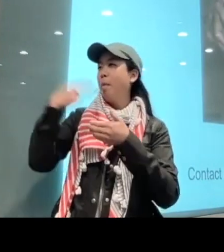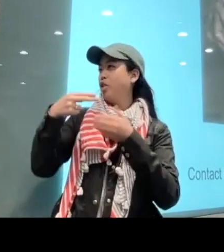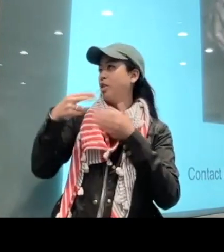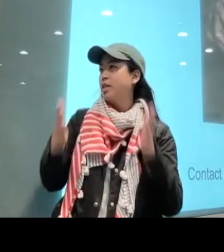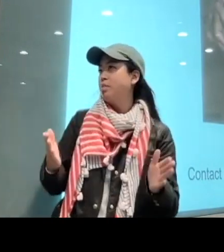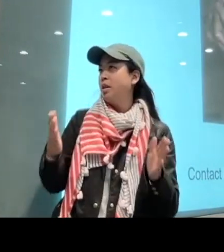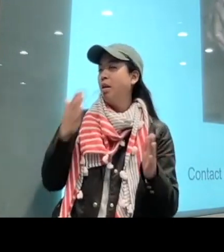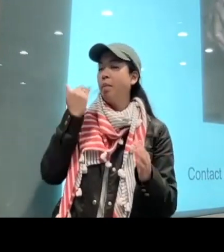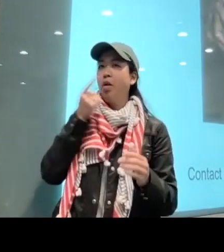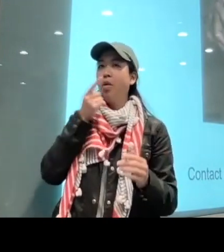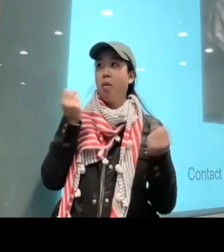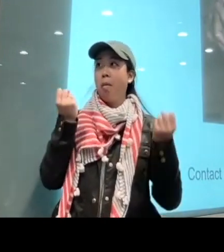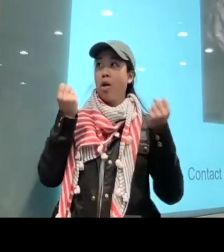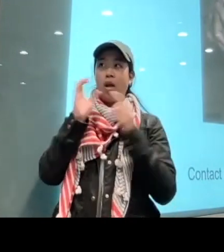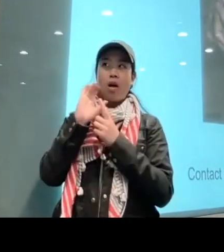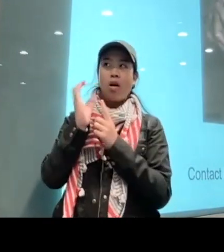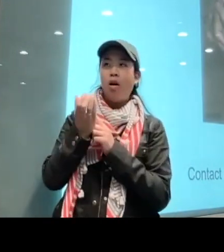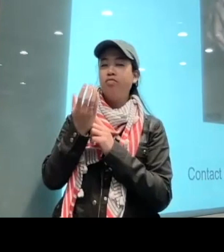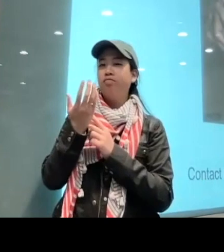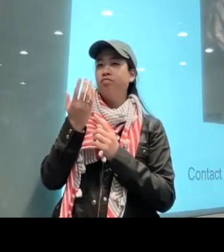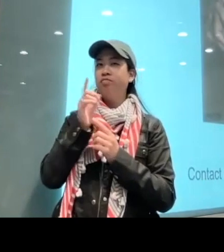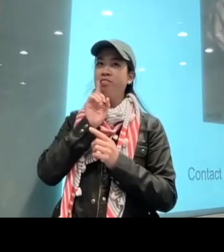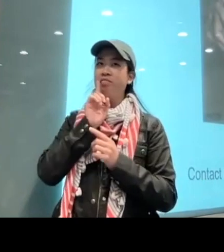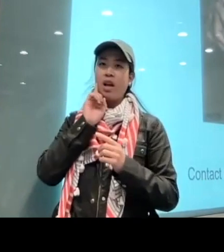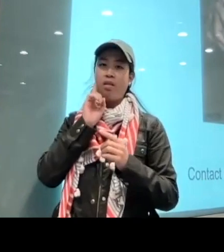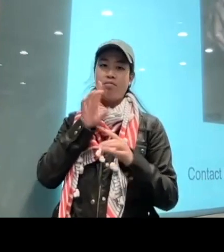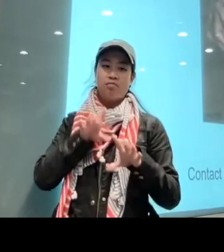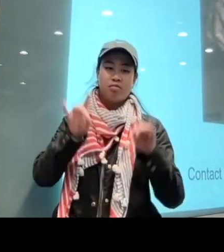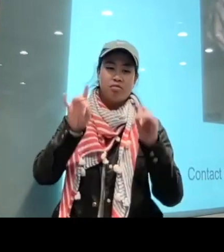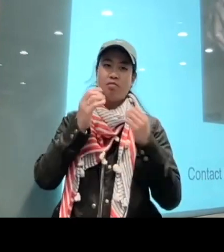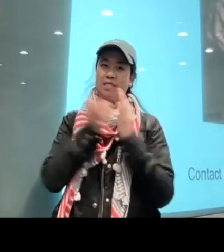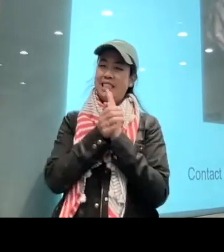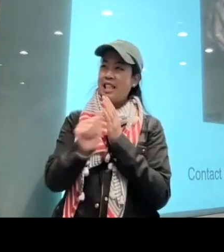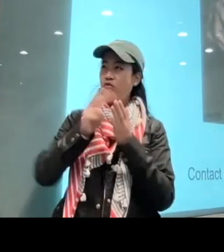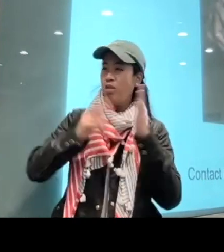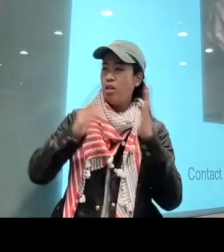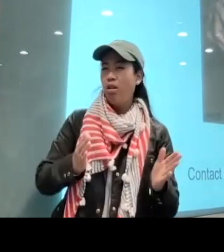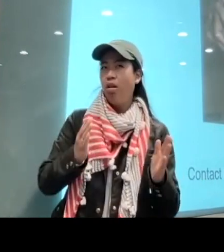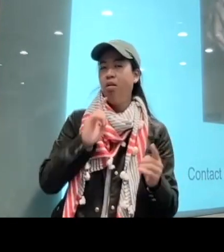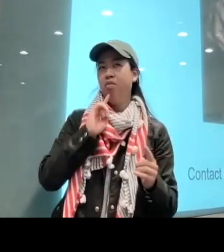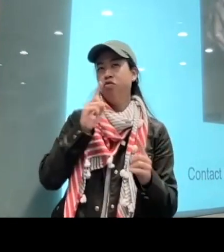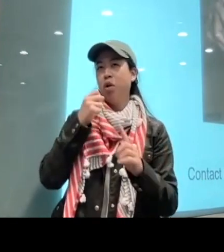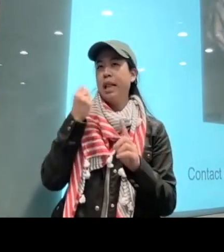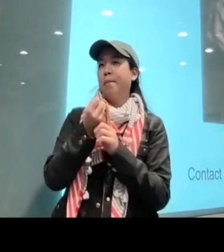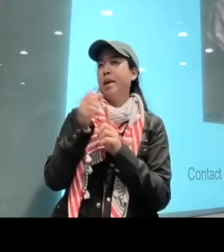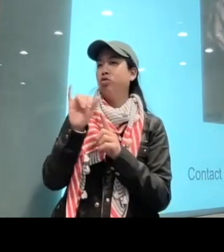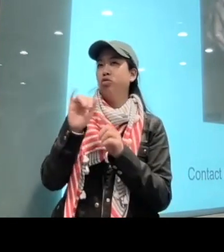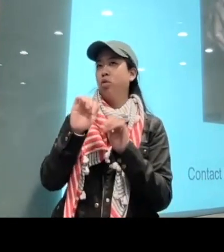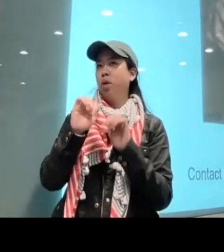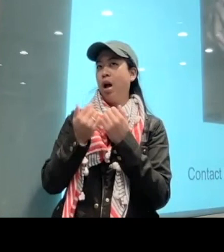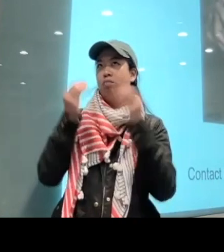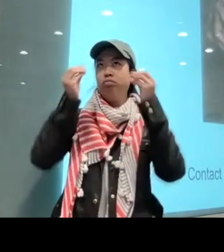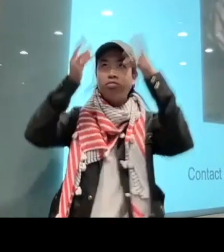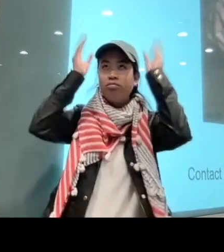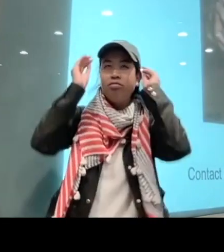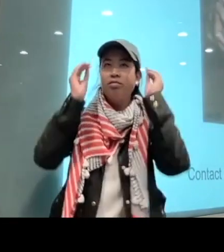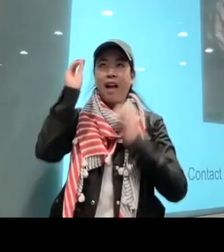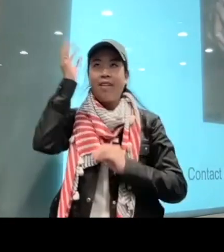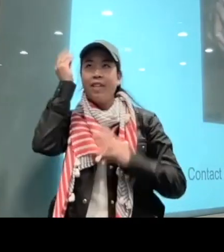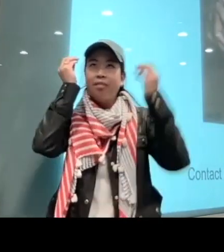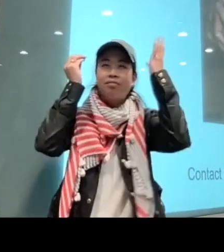i'm also wondering about the activation that you would see. So I know you had a small, and would you share information about gender and race